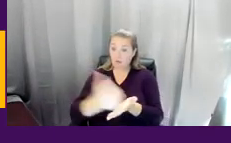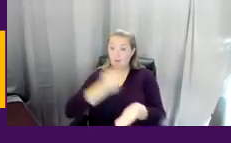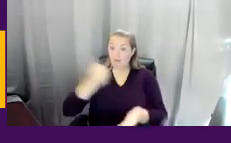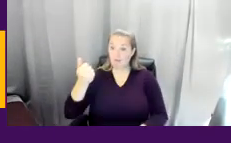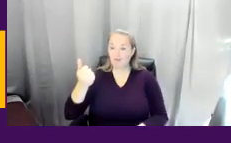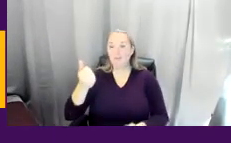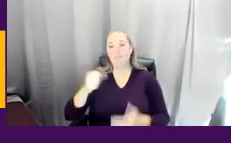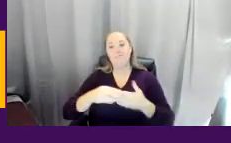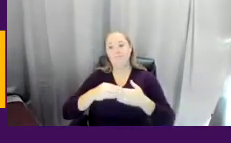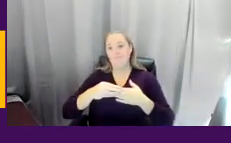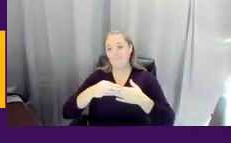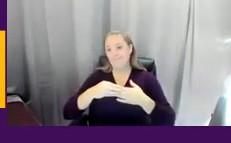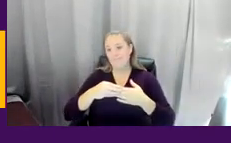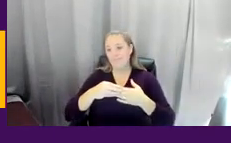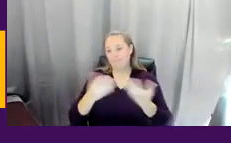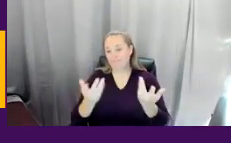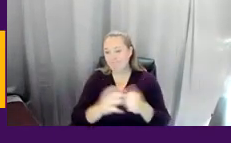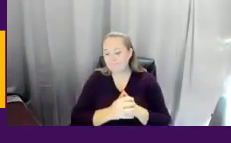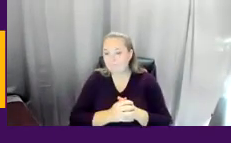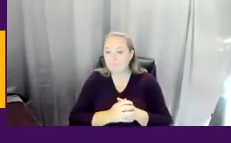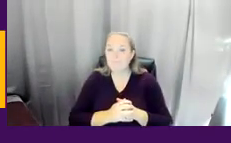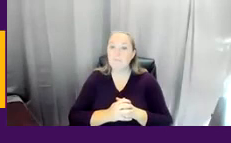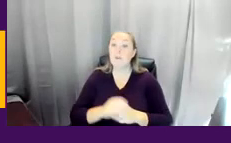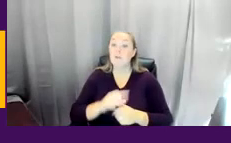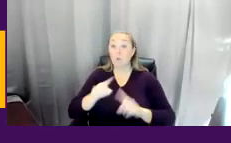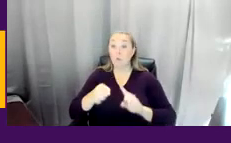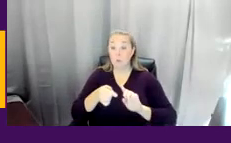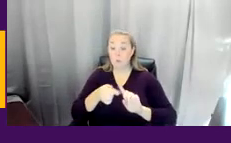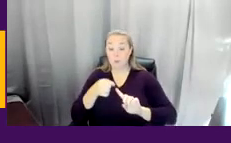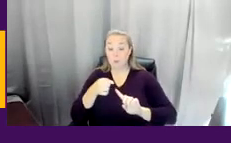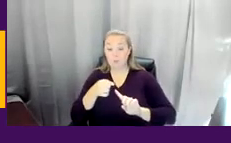AND THERE IS A LOT THAT WE DON 'T KNOW ABOUT THAT IN THIS FUNDING OPPORTUNITY IS INTENDED TO BE FLEXIBLE IN